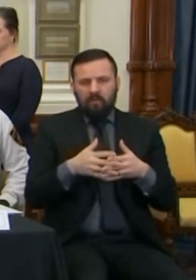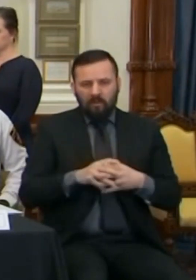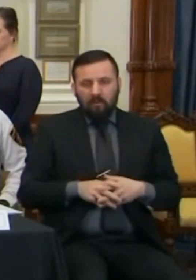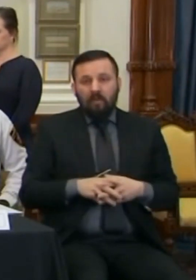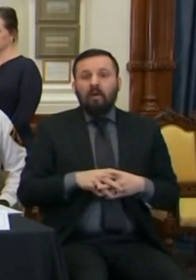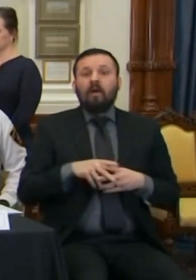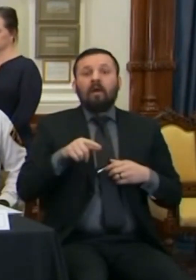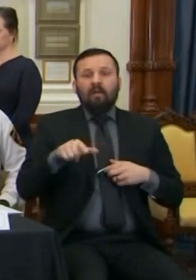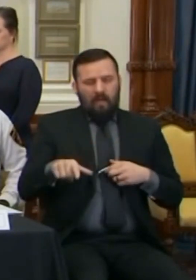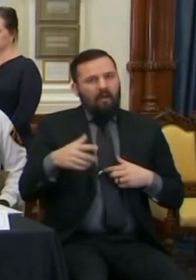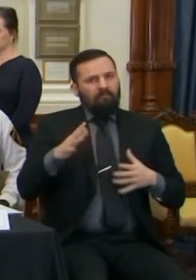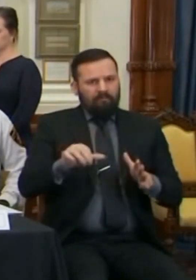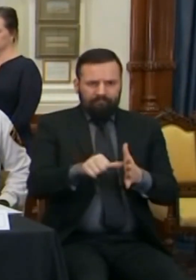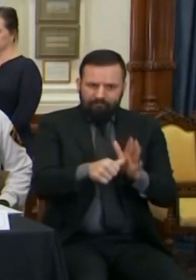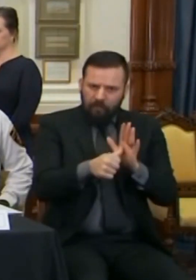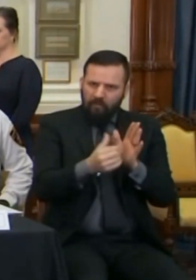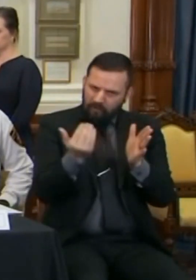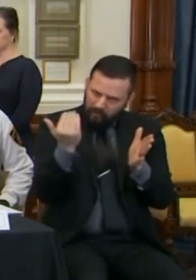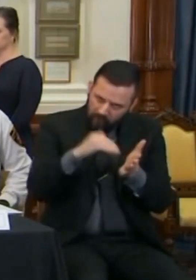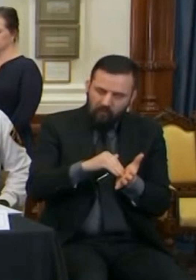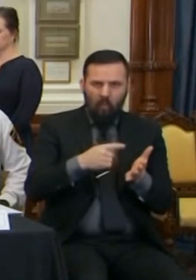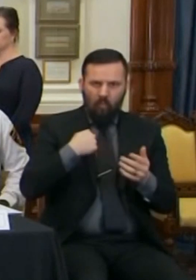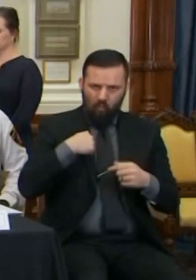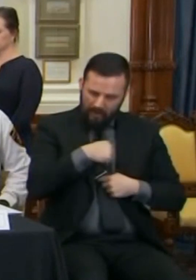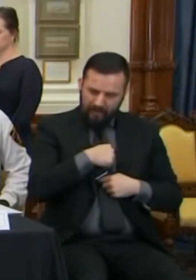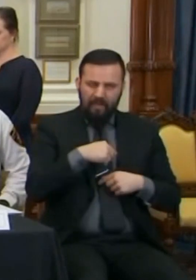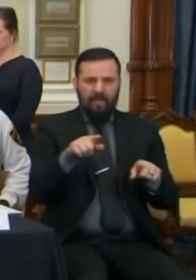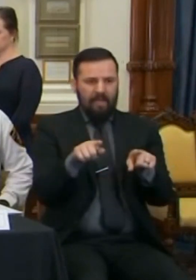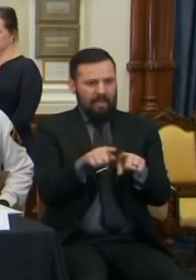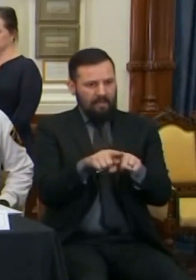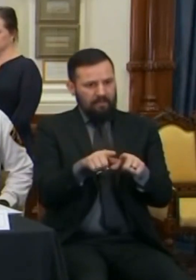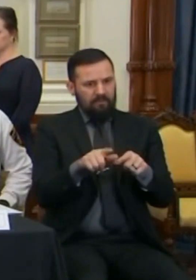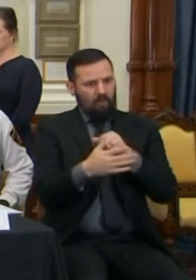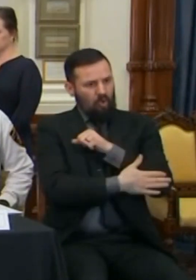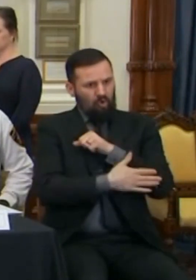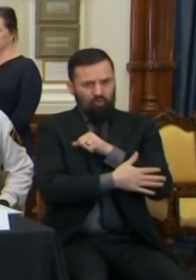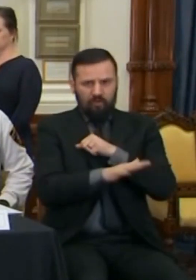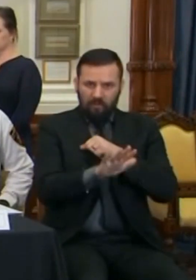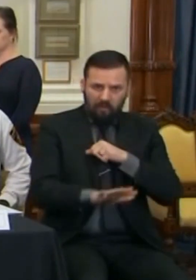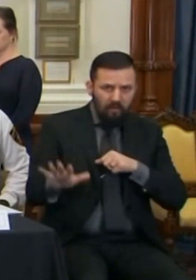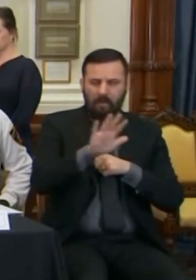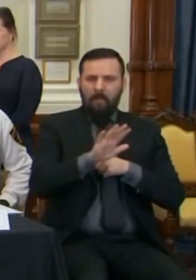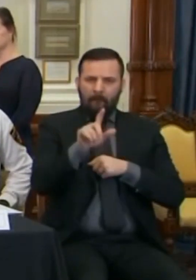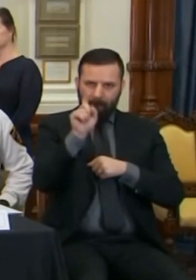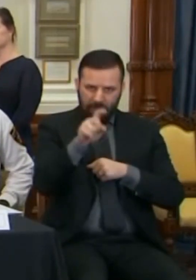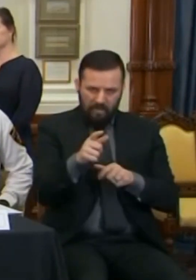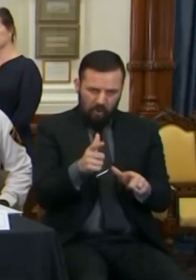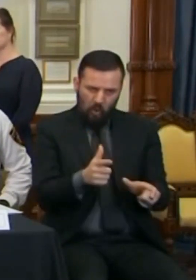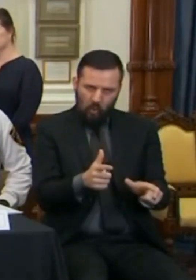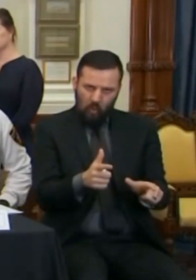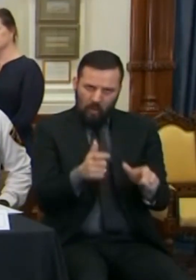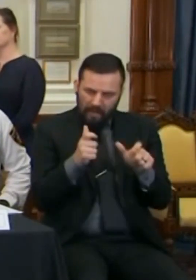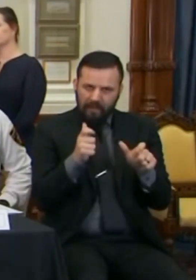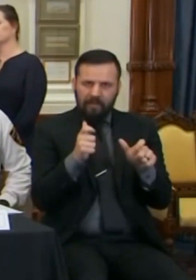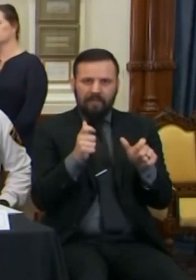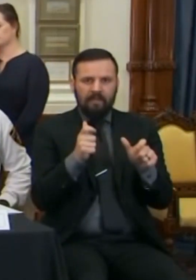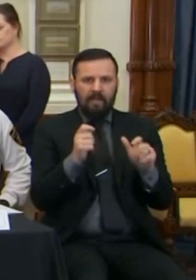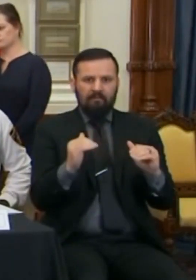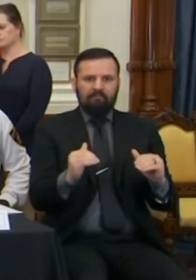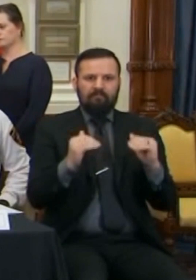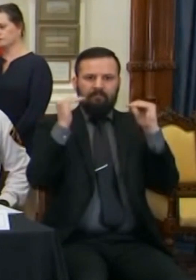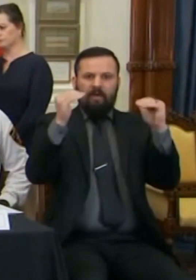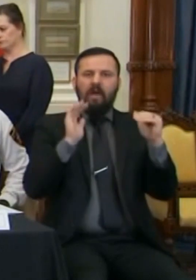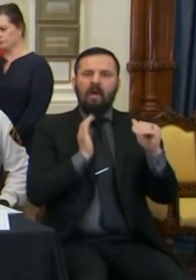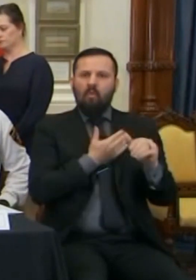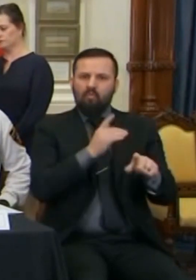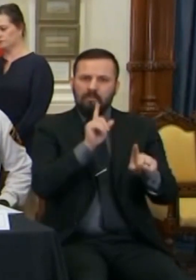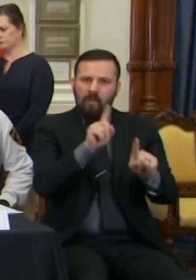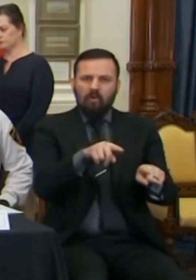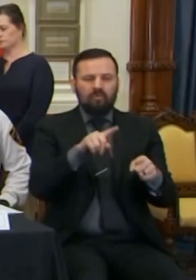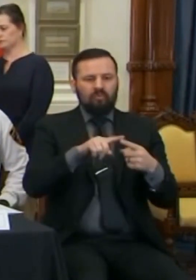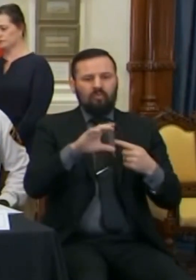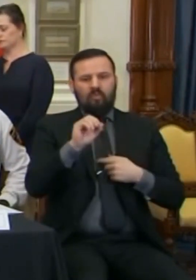emphatic that we as a country must swiftly elevate our response to kovat 19